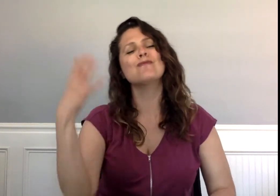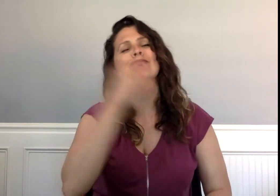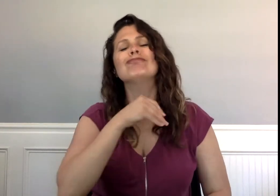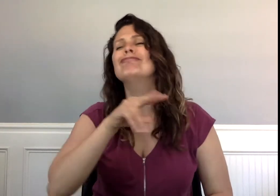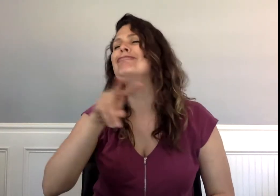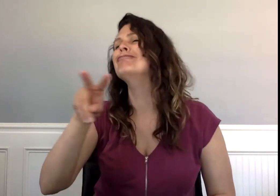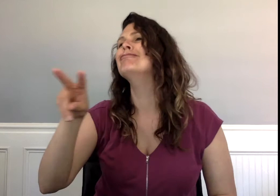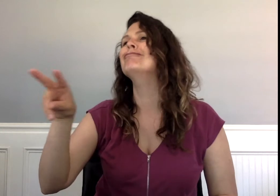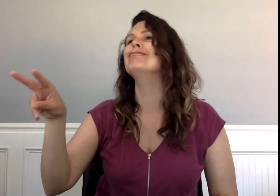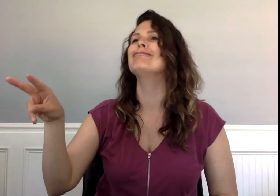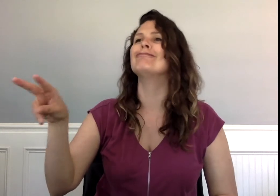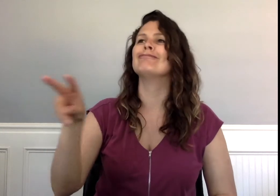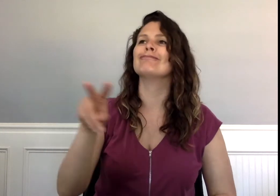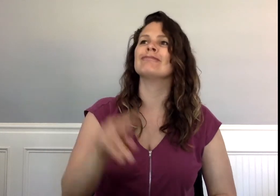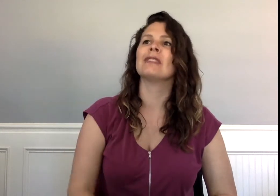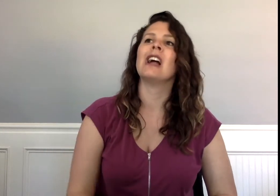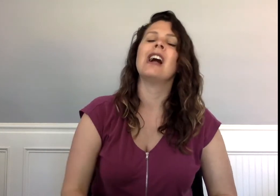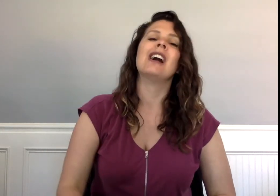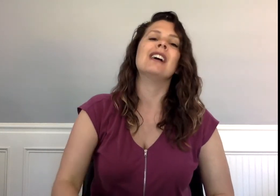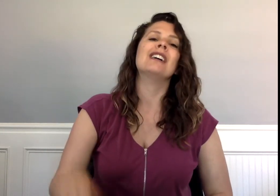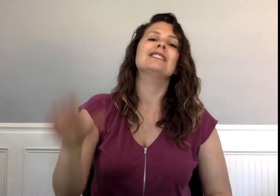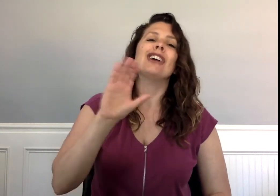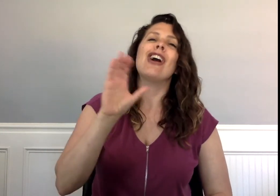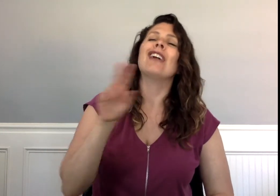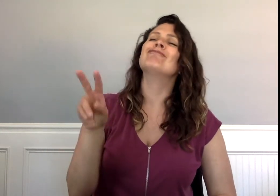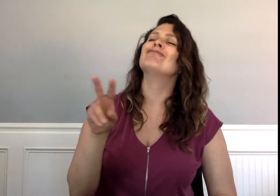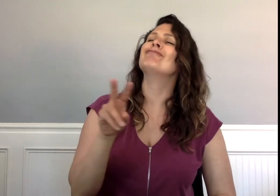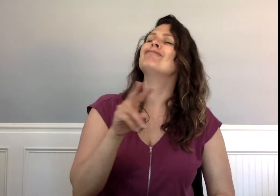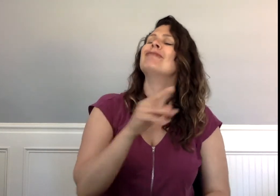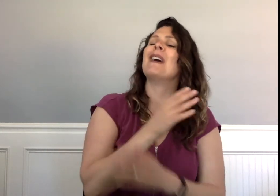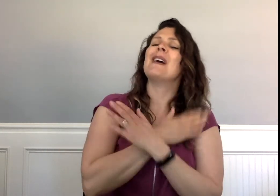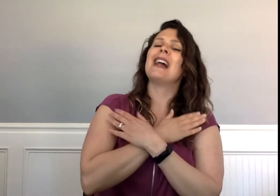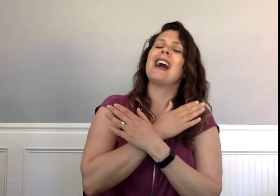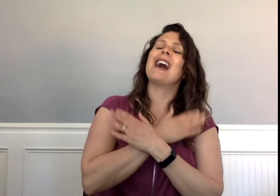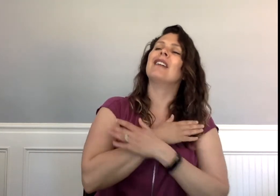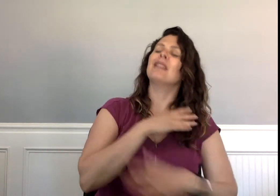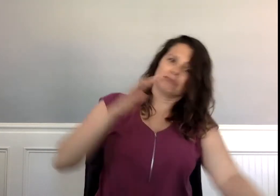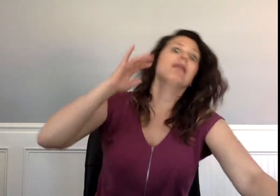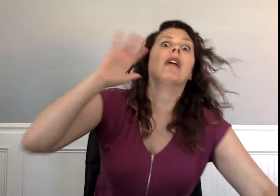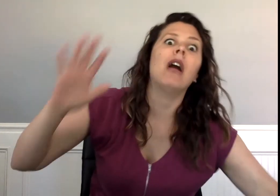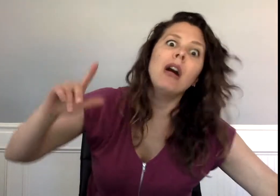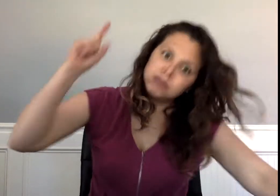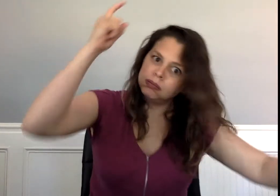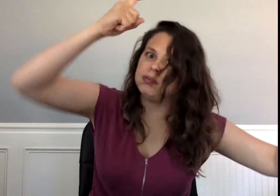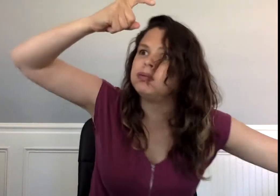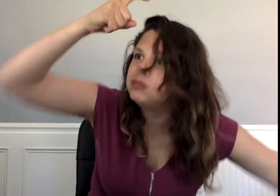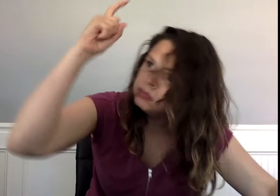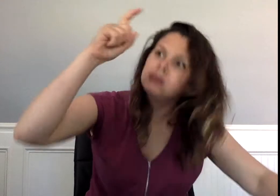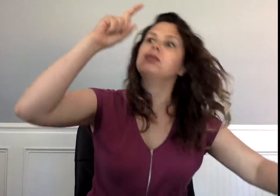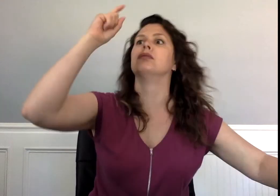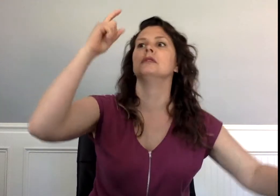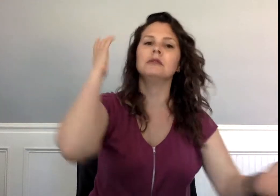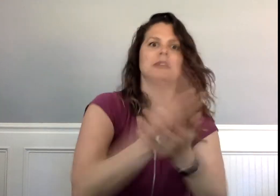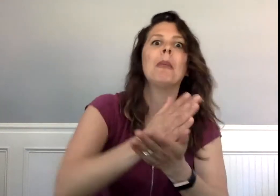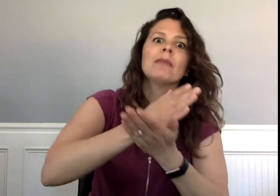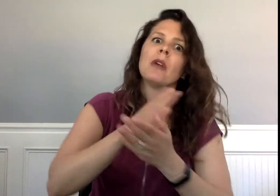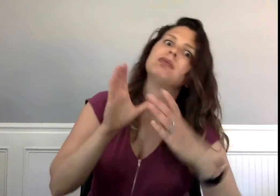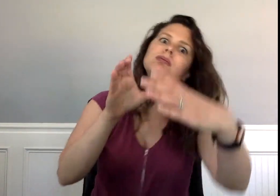Charlie had just begun to relax when the gondola came to a sudden stop.